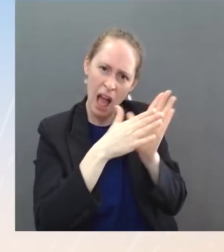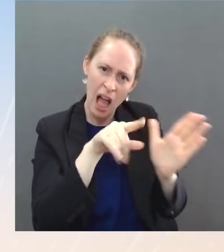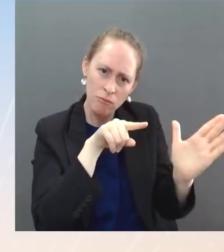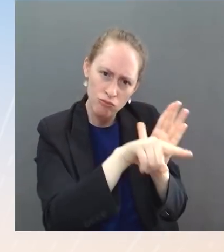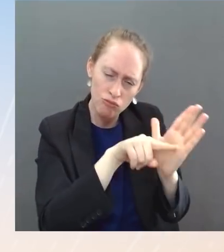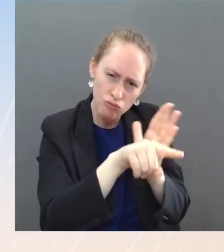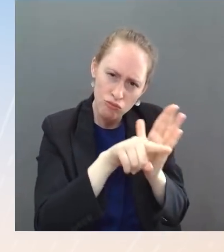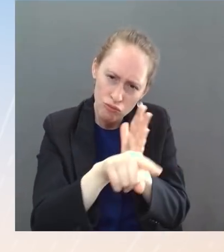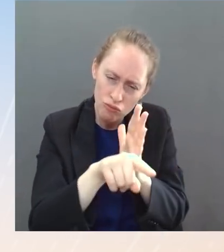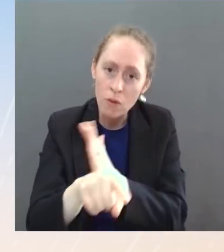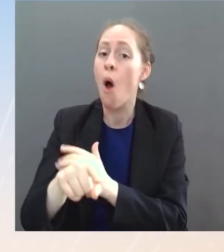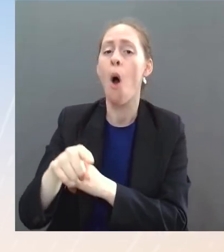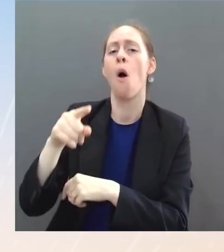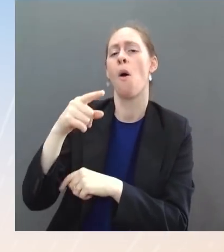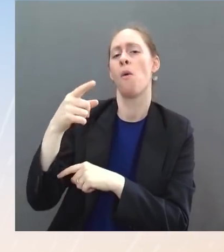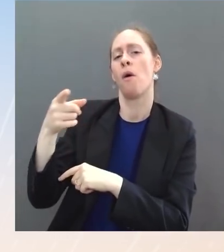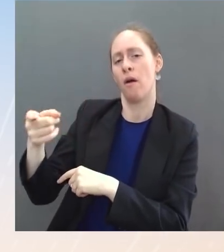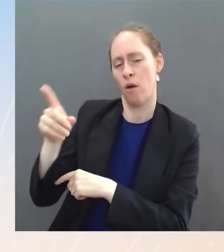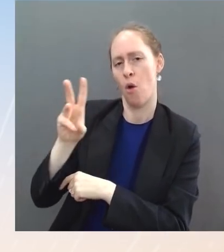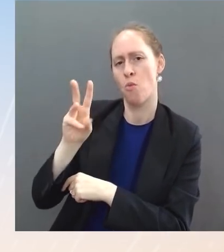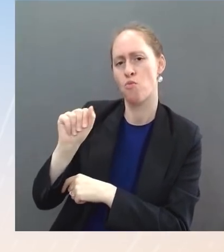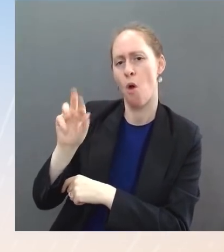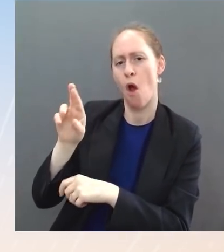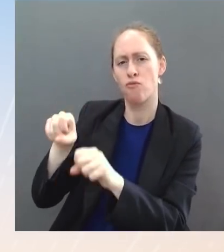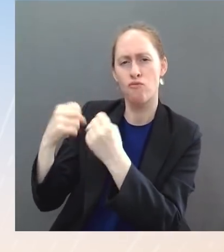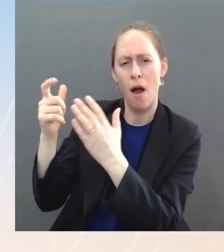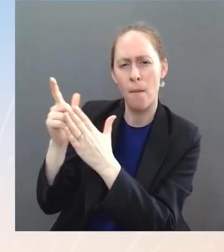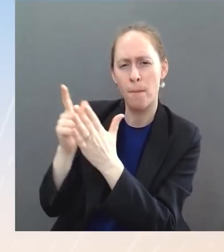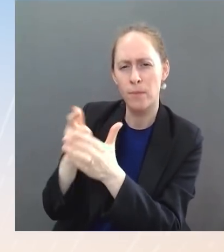Based on what we have seen so far, we have seen atrocities, we have seen war crimes.